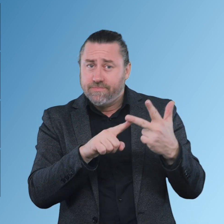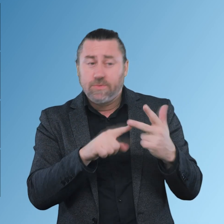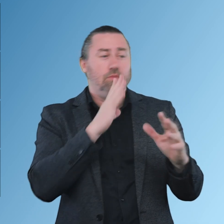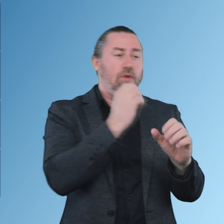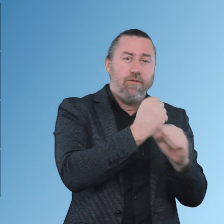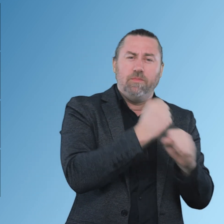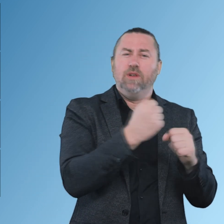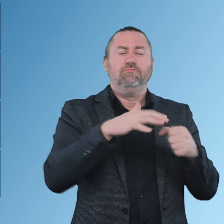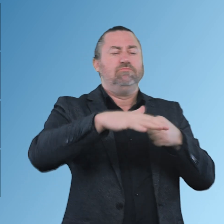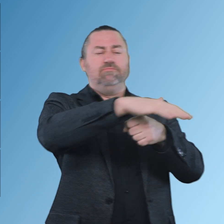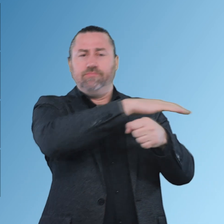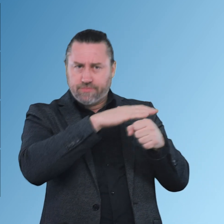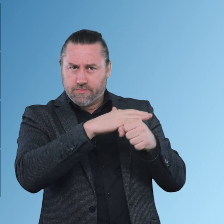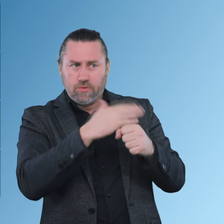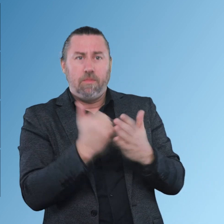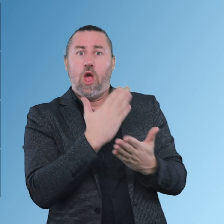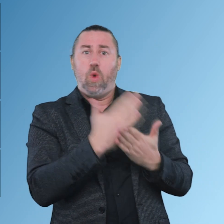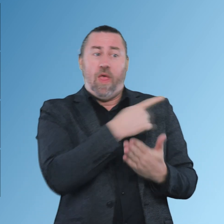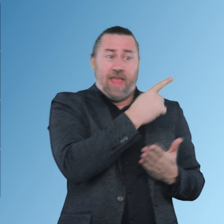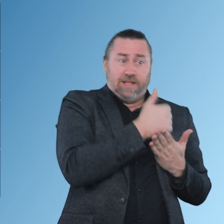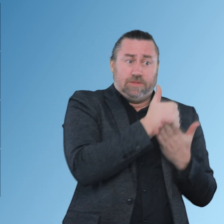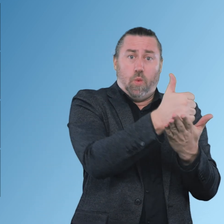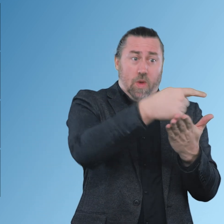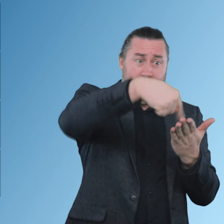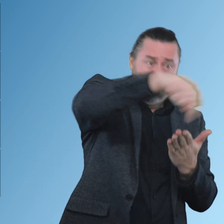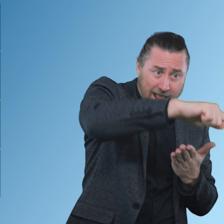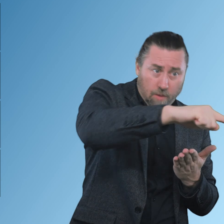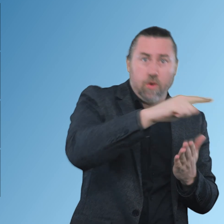support primary care providers to establish inclusive communication